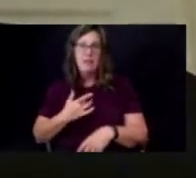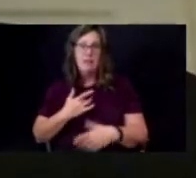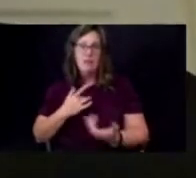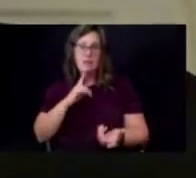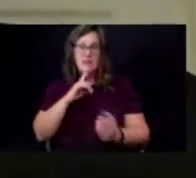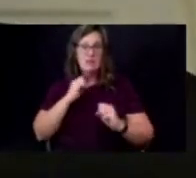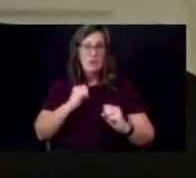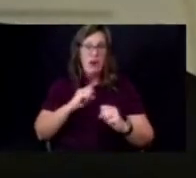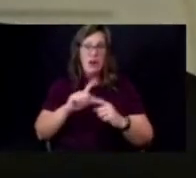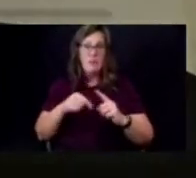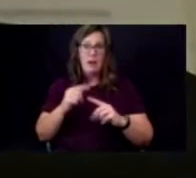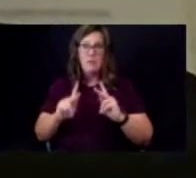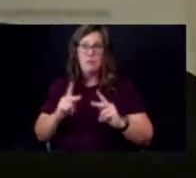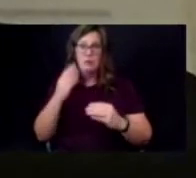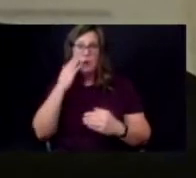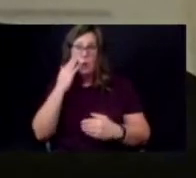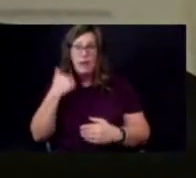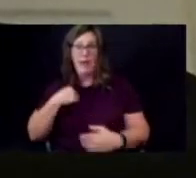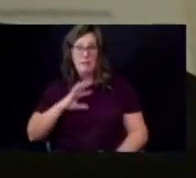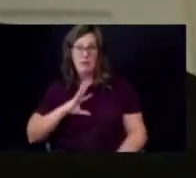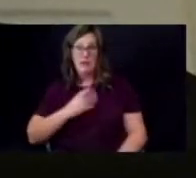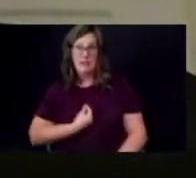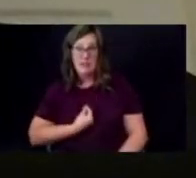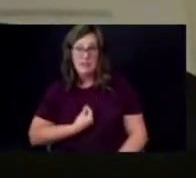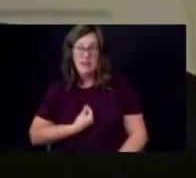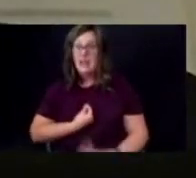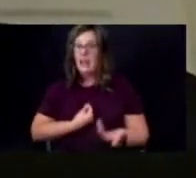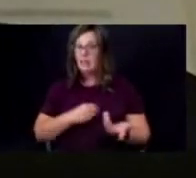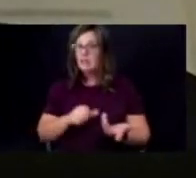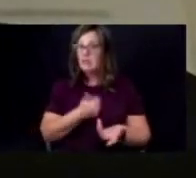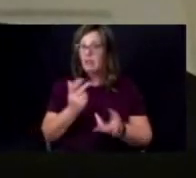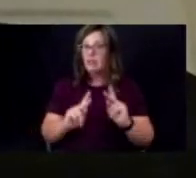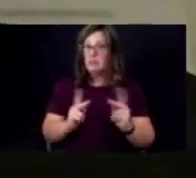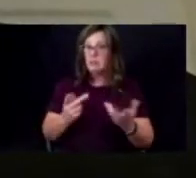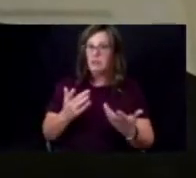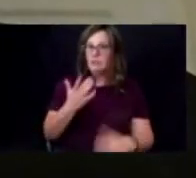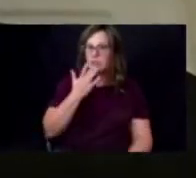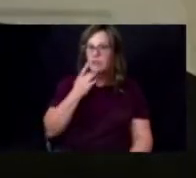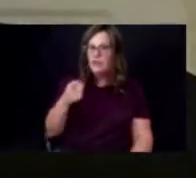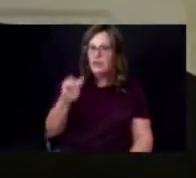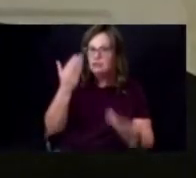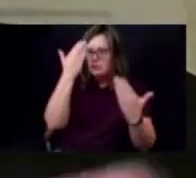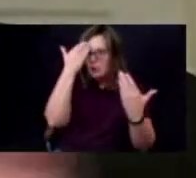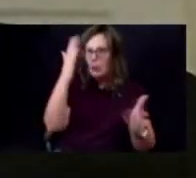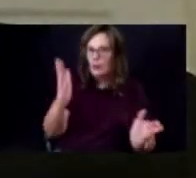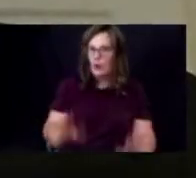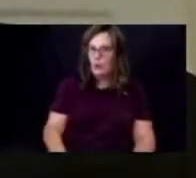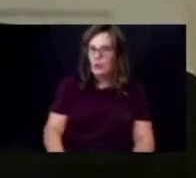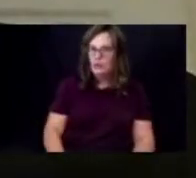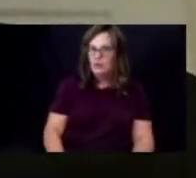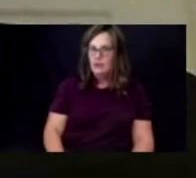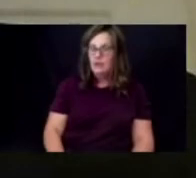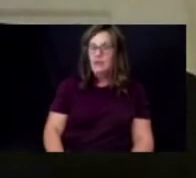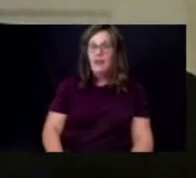and there are times that i would rather not people know that i'm transgender and usually that's dictated by my safety